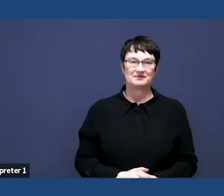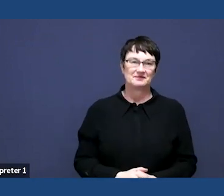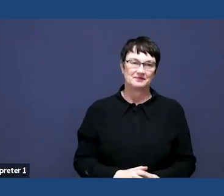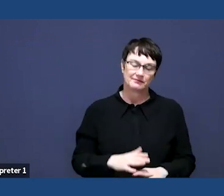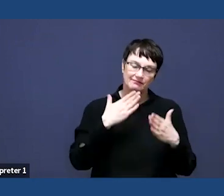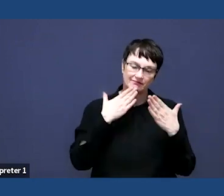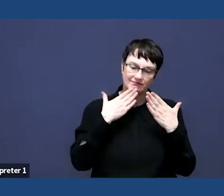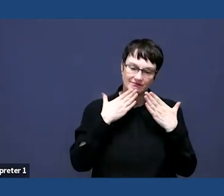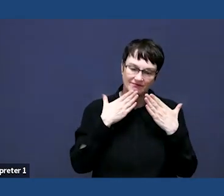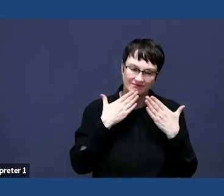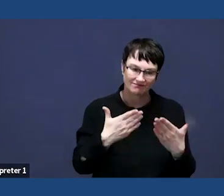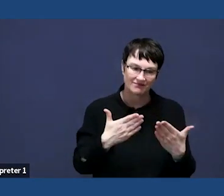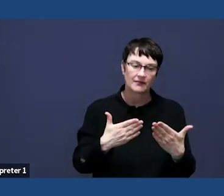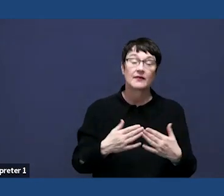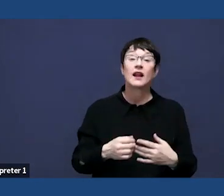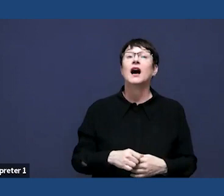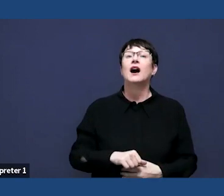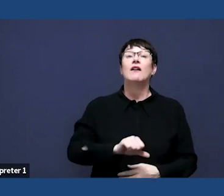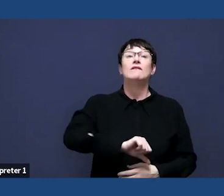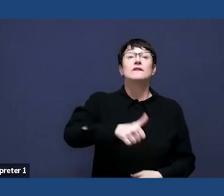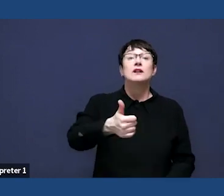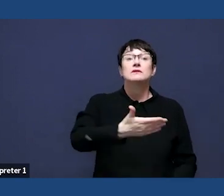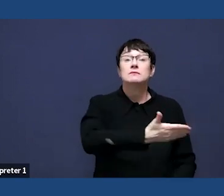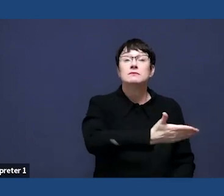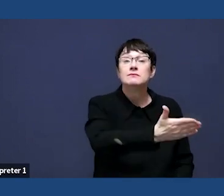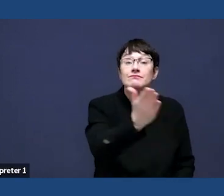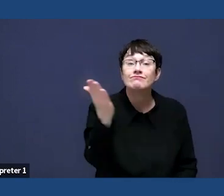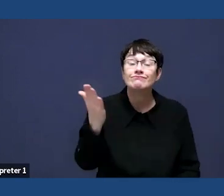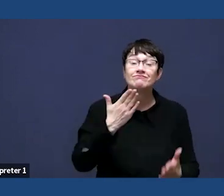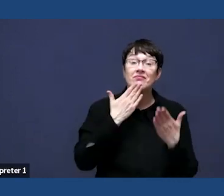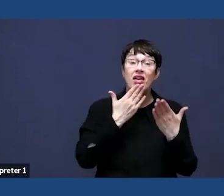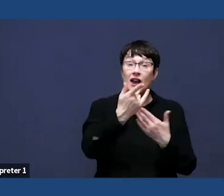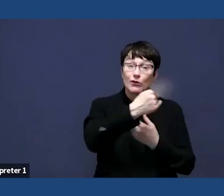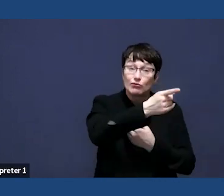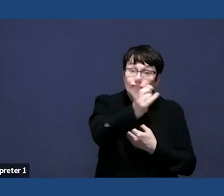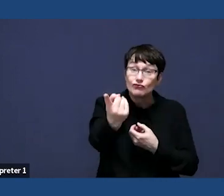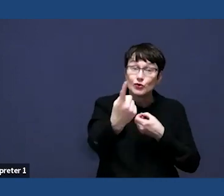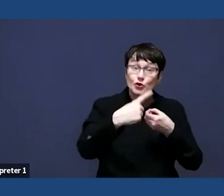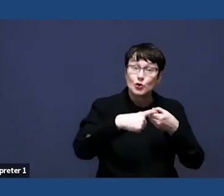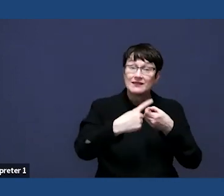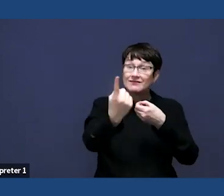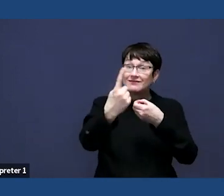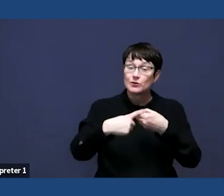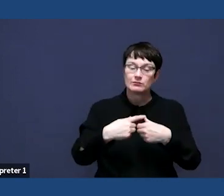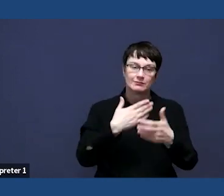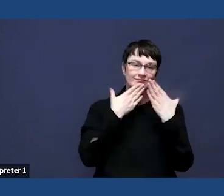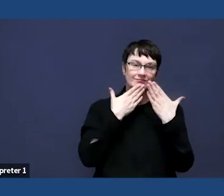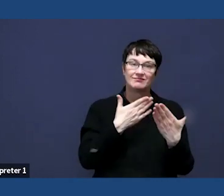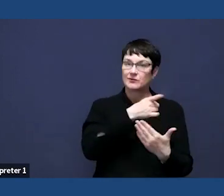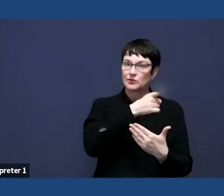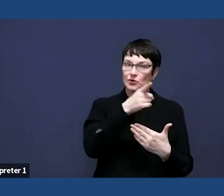First, I want to thank you all for being here. Thank you to all the people that are watching this live.